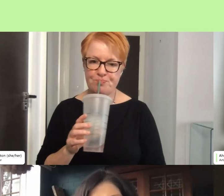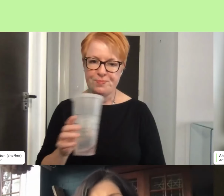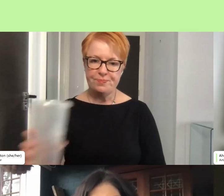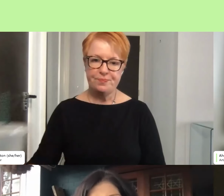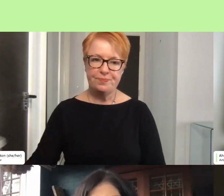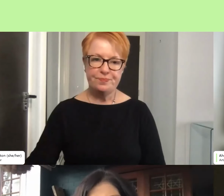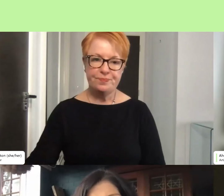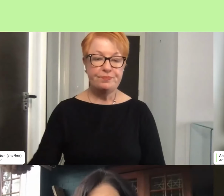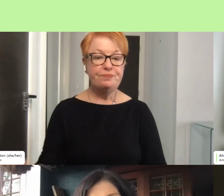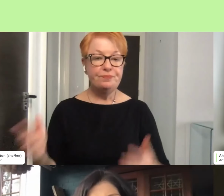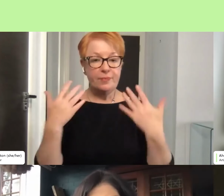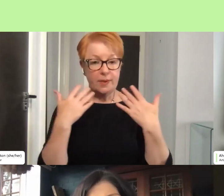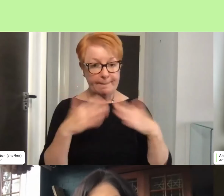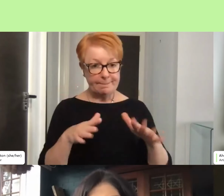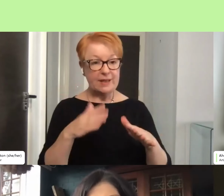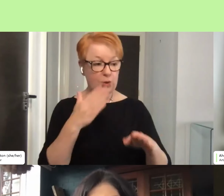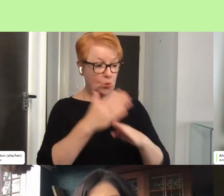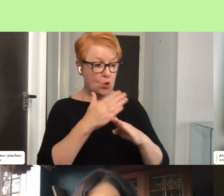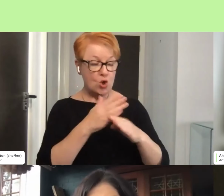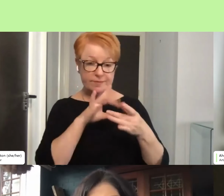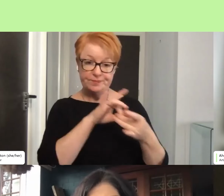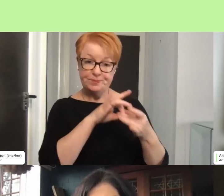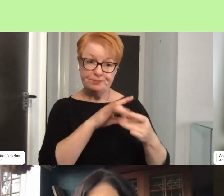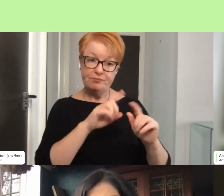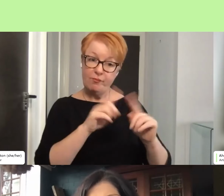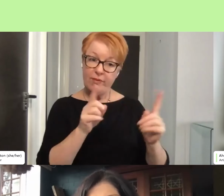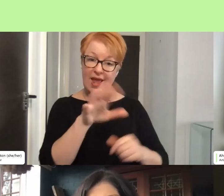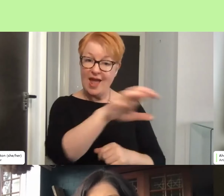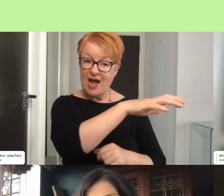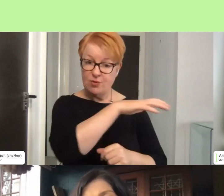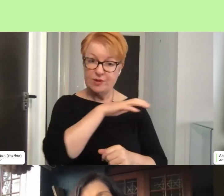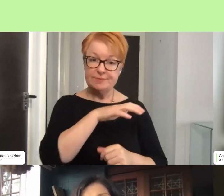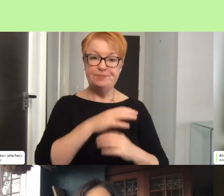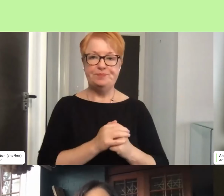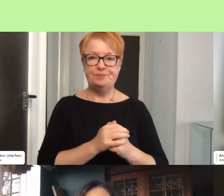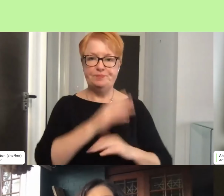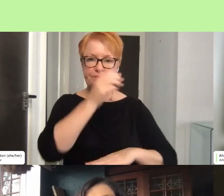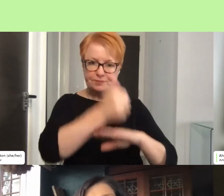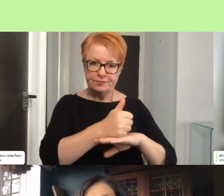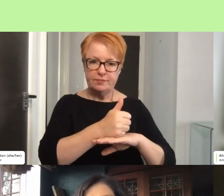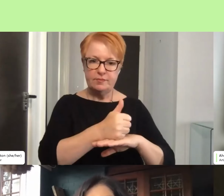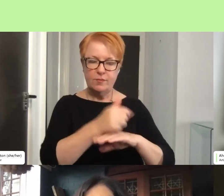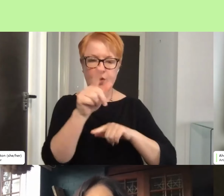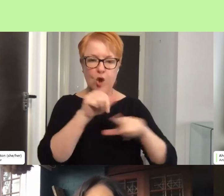a new thing. And it was based on this expanded curatorial practice or artistic practice.